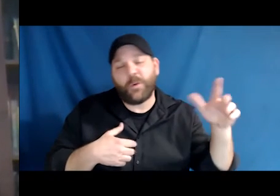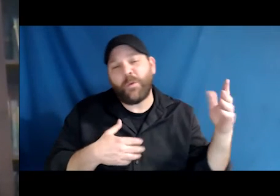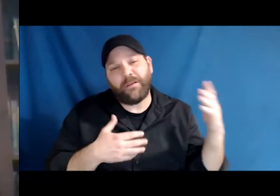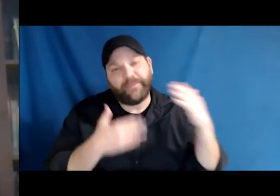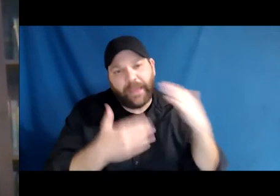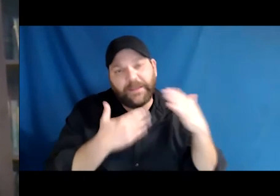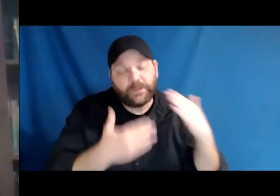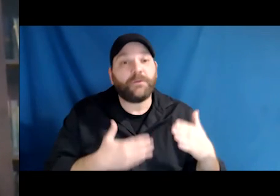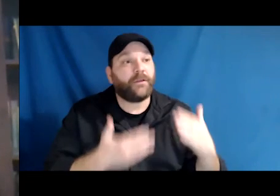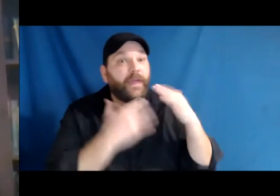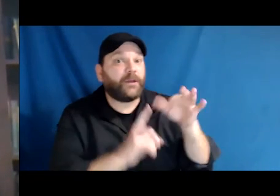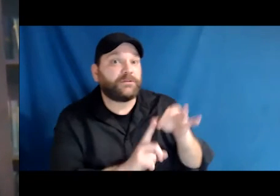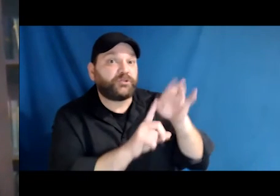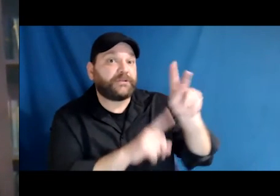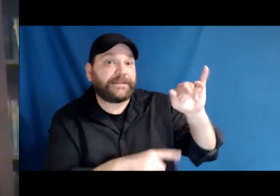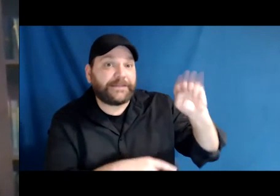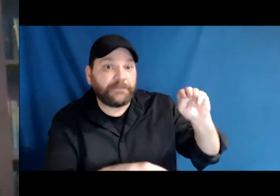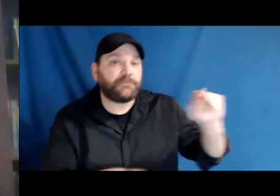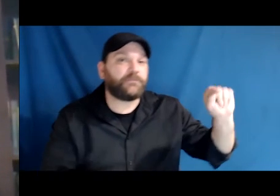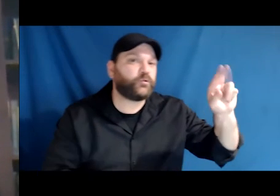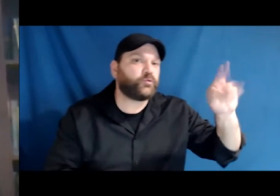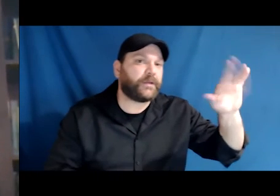and thank all of my amazing colleagues for the work they do each day. Thank you.